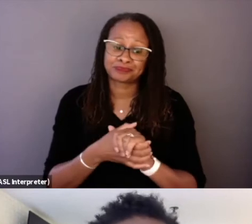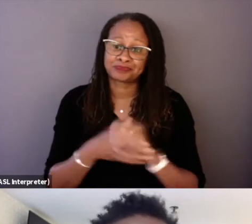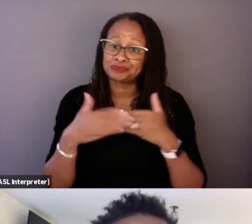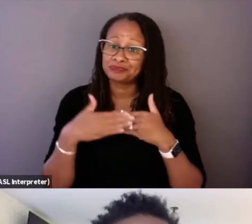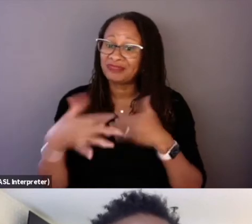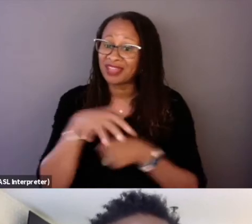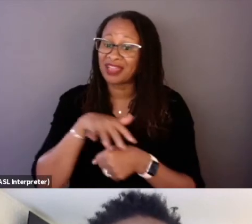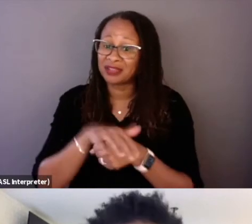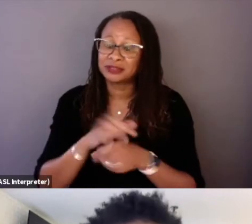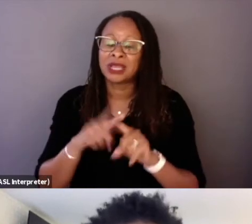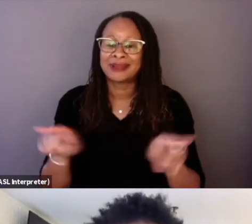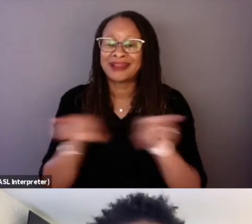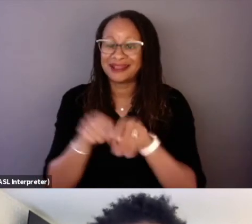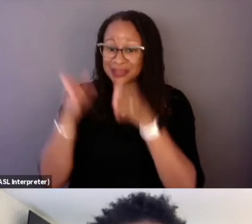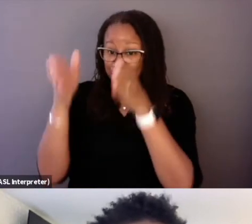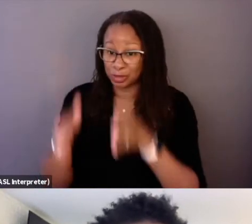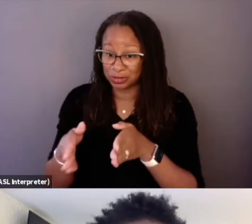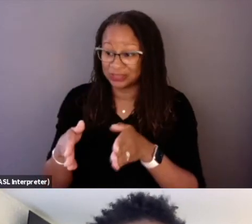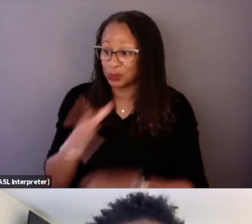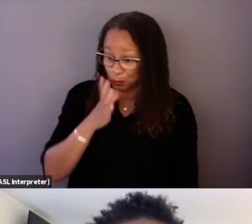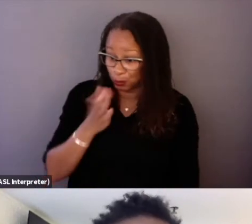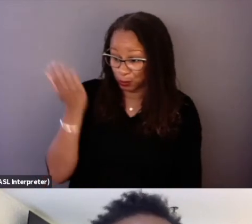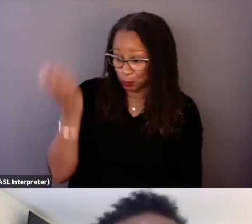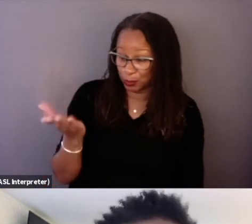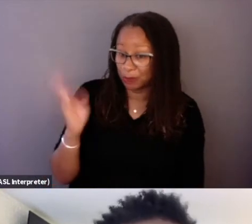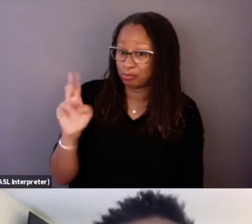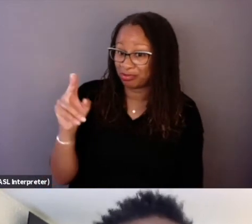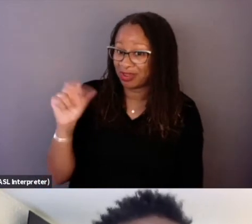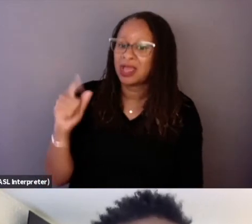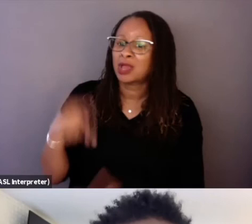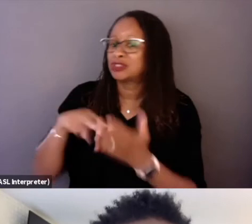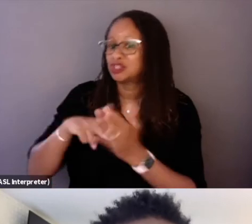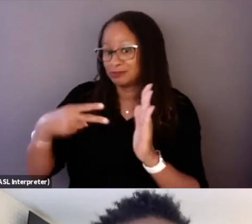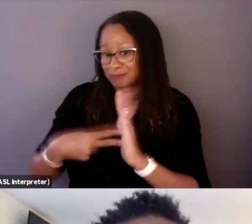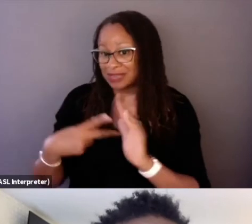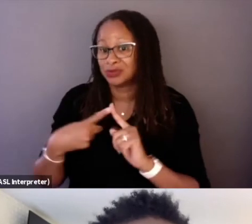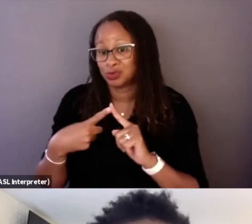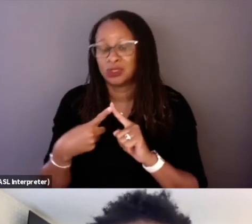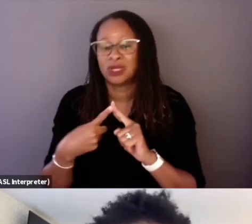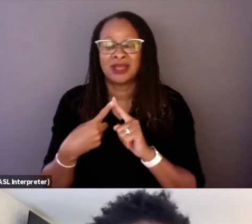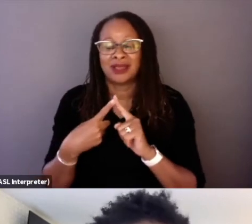but just as a person who she was, and what she meant, to not just her mom,